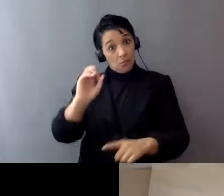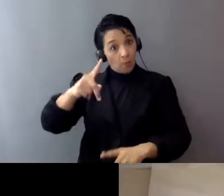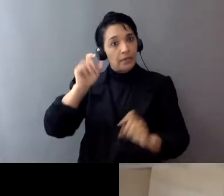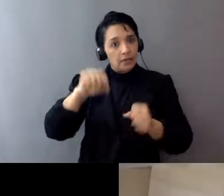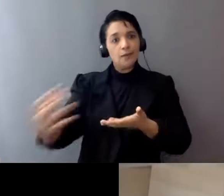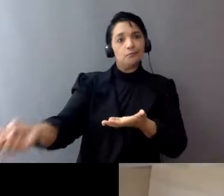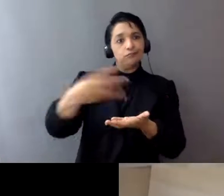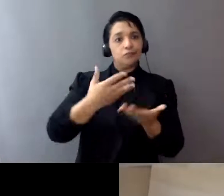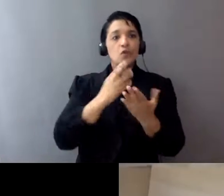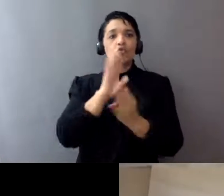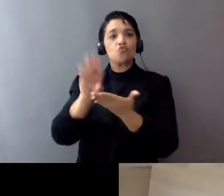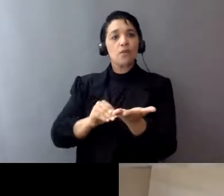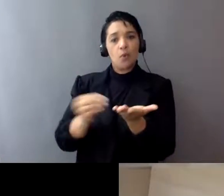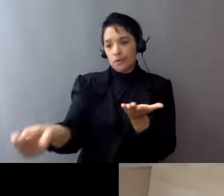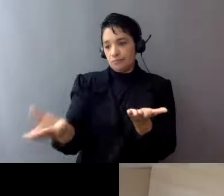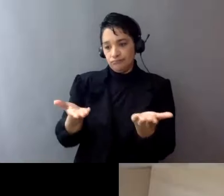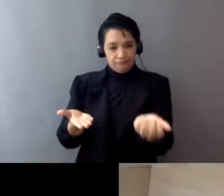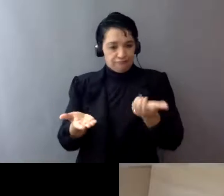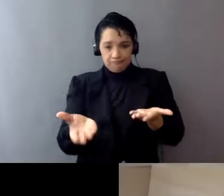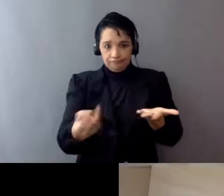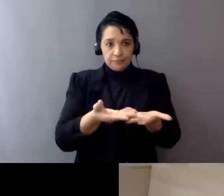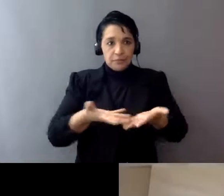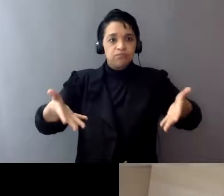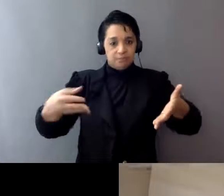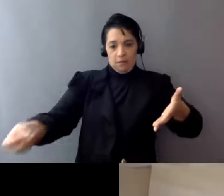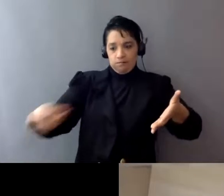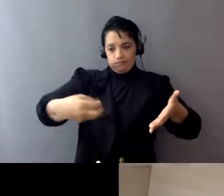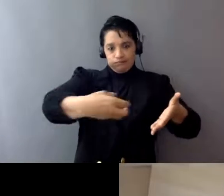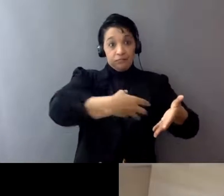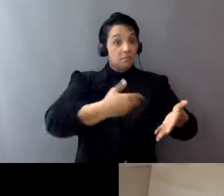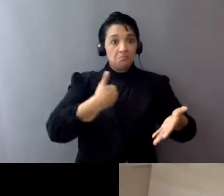But I'm not aware at the moment if there is.